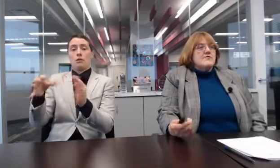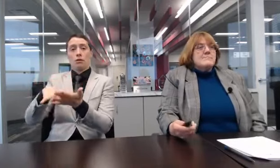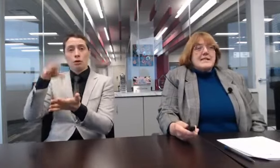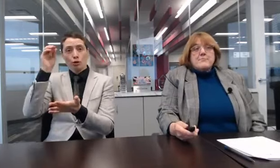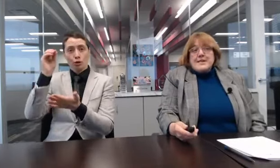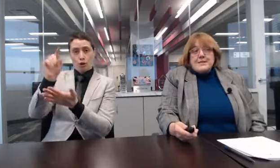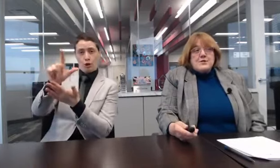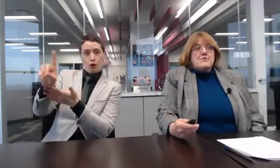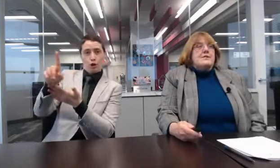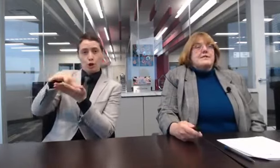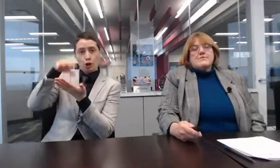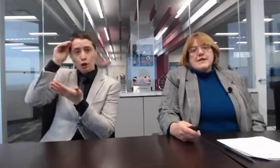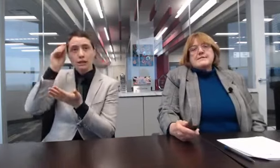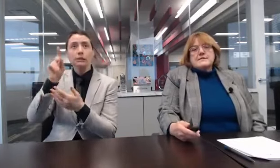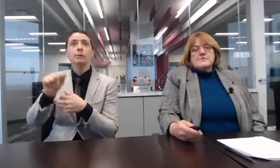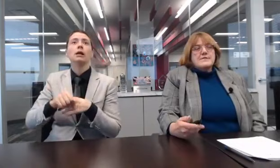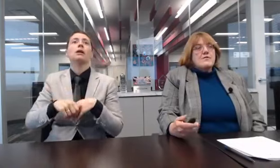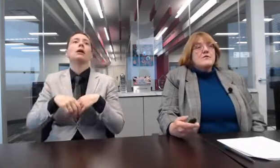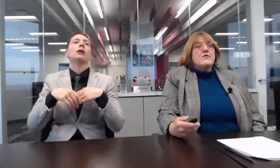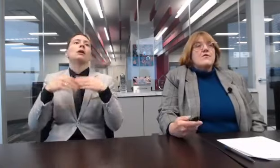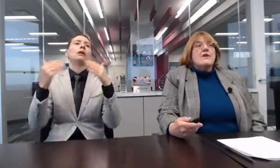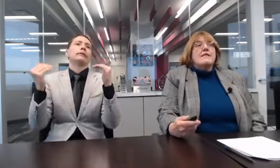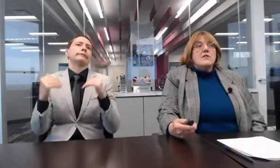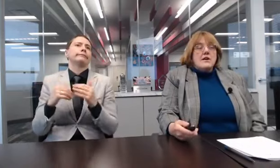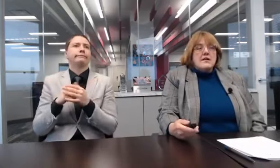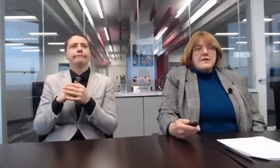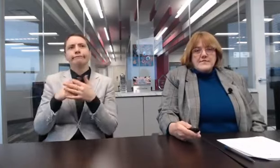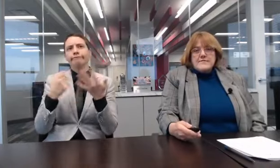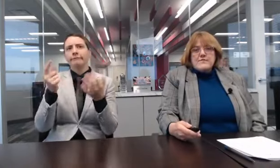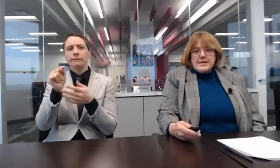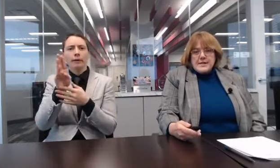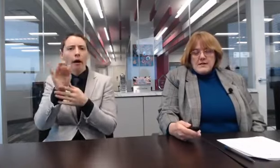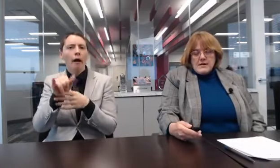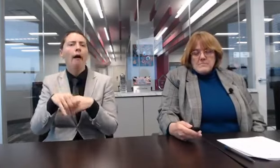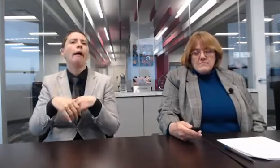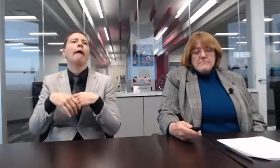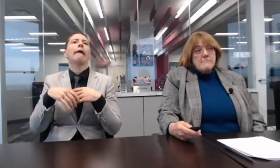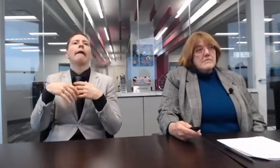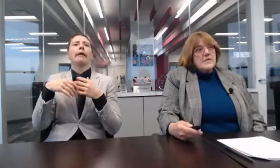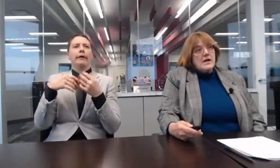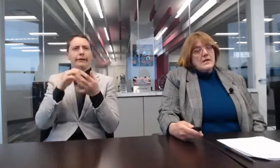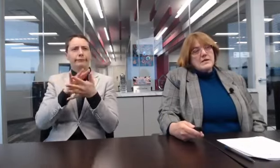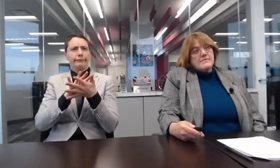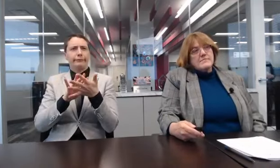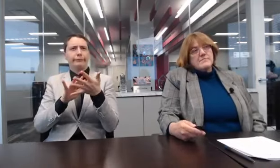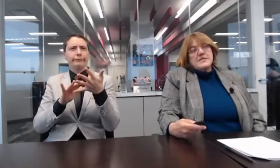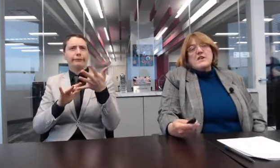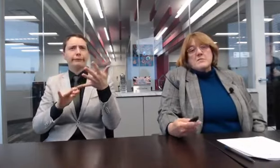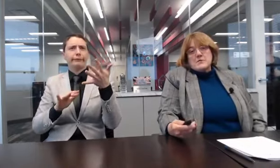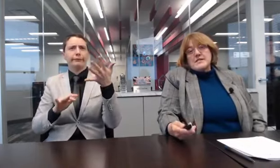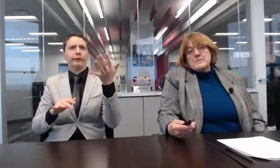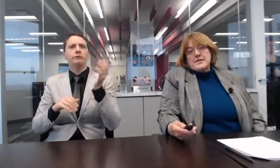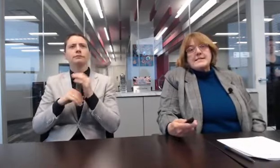traumatic brain injury, Tourette's syndrome. So there a lot of different developmental disabilities